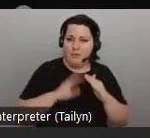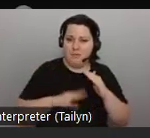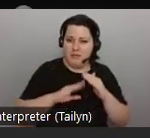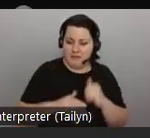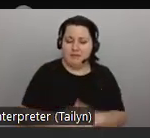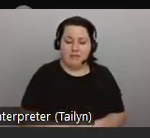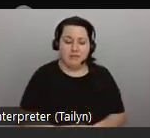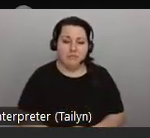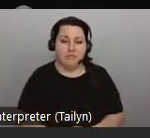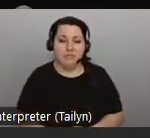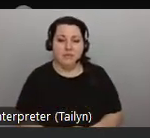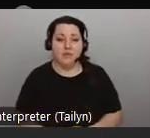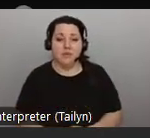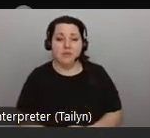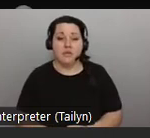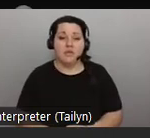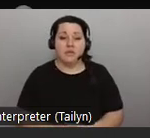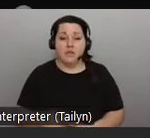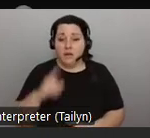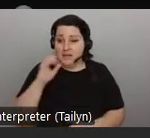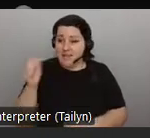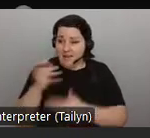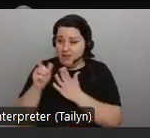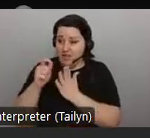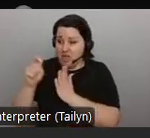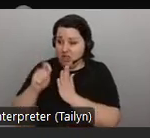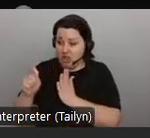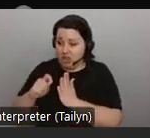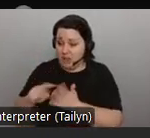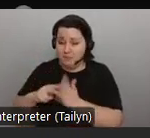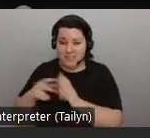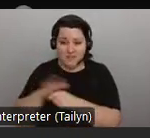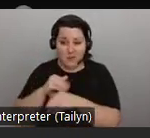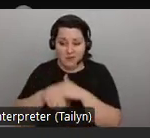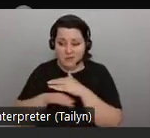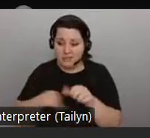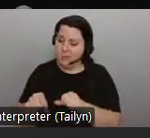, that might fail in such here. But this is a great starting tool for making sure